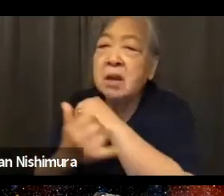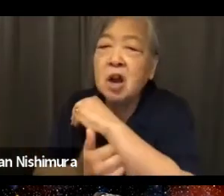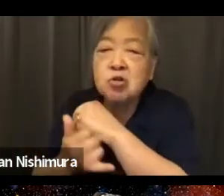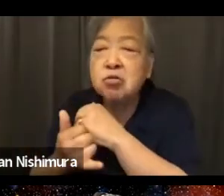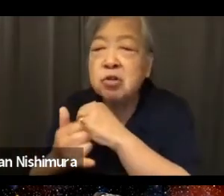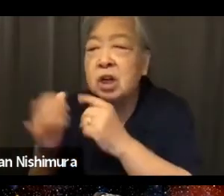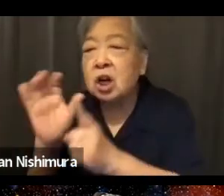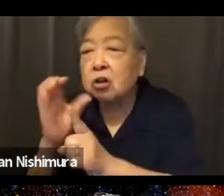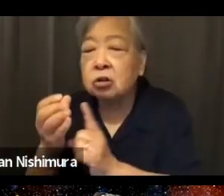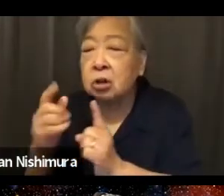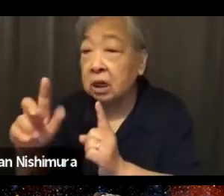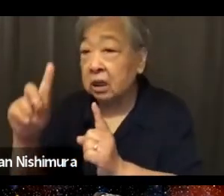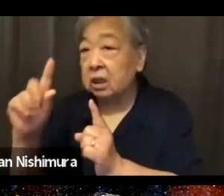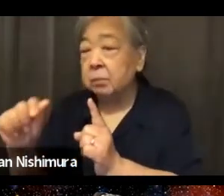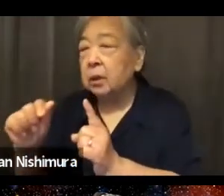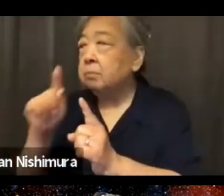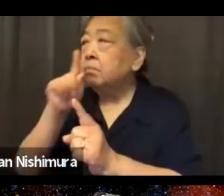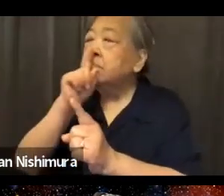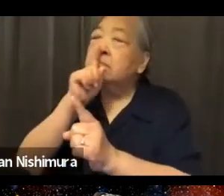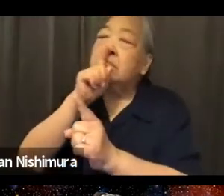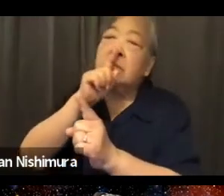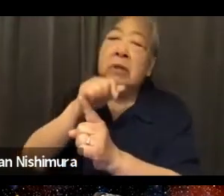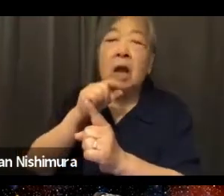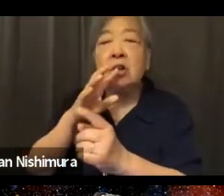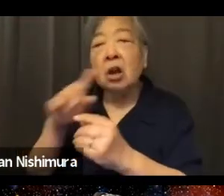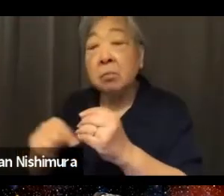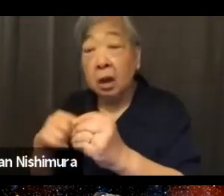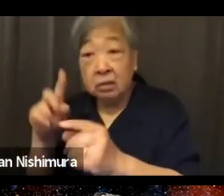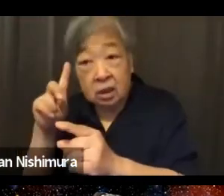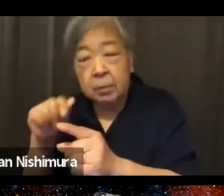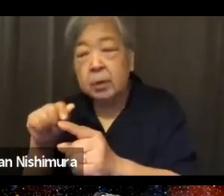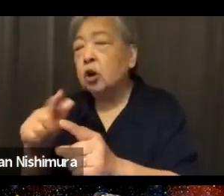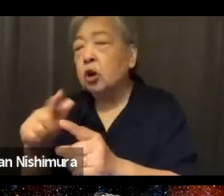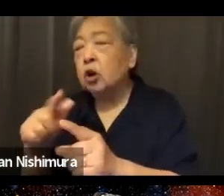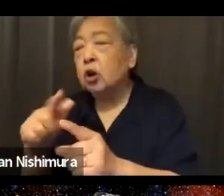disabilities are not talked about or they're seen as shameful, so making sure we take our